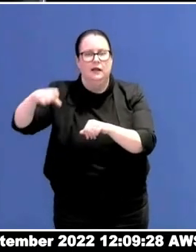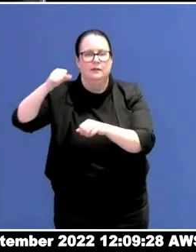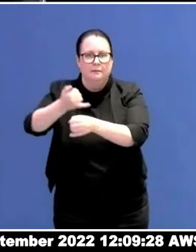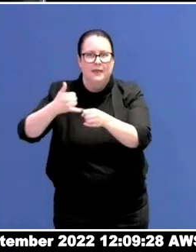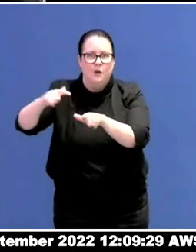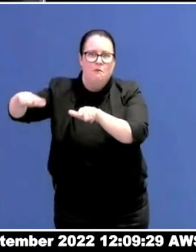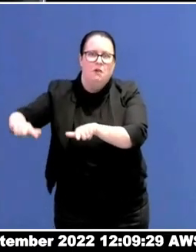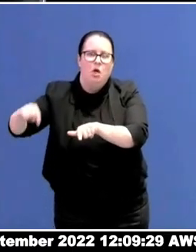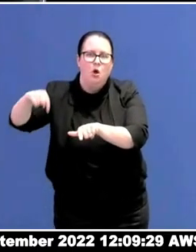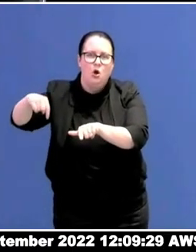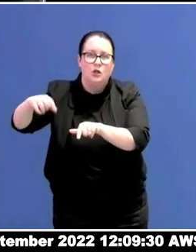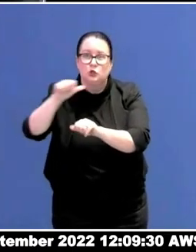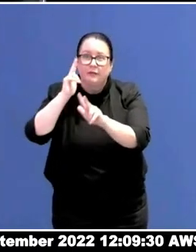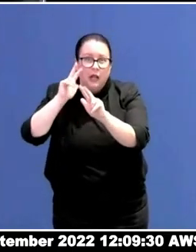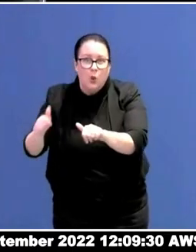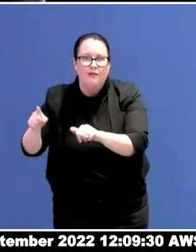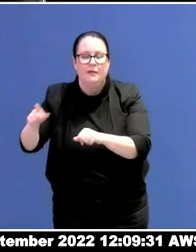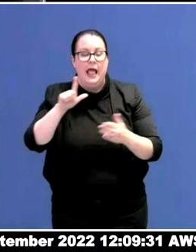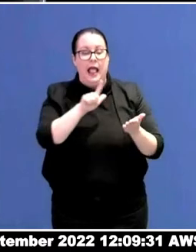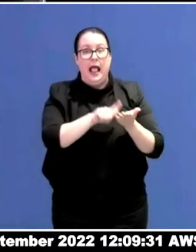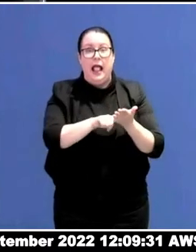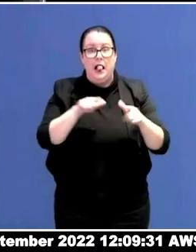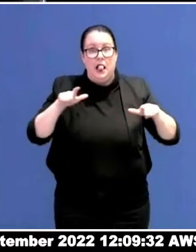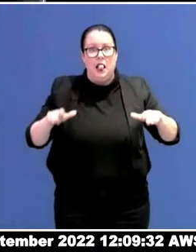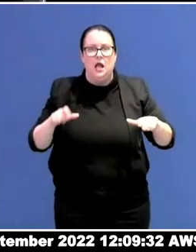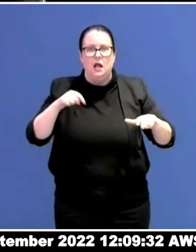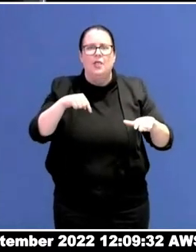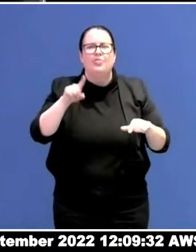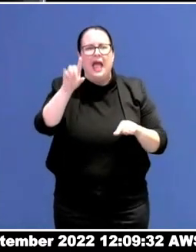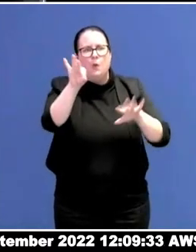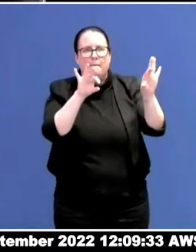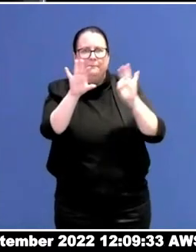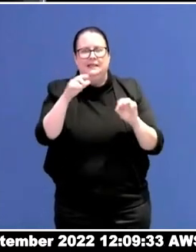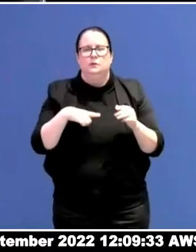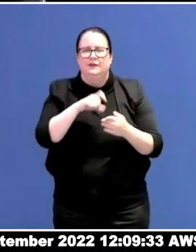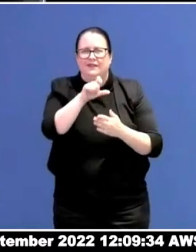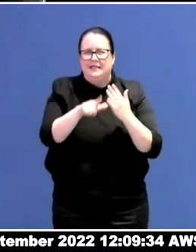But those people in people in Lima block they were selected, I believe, but it did